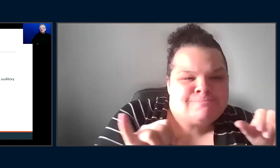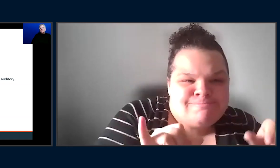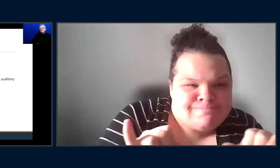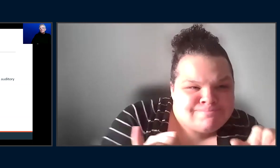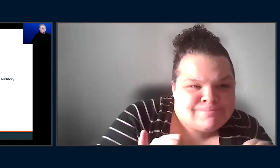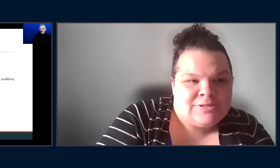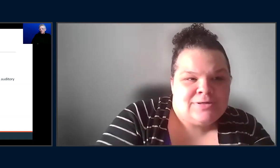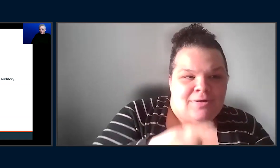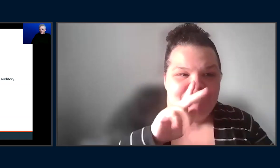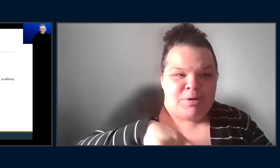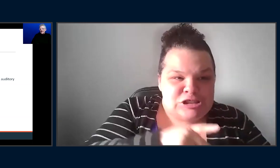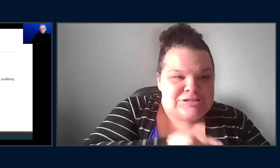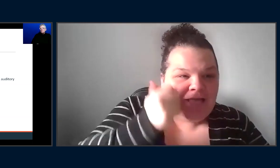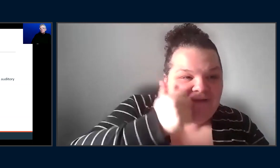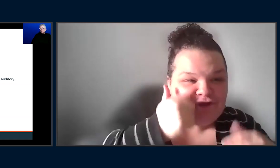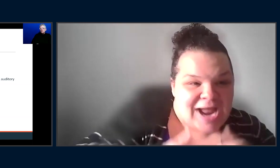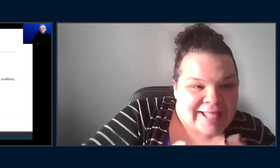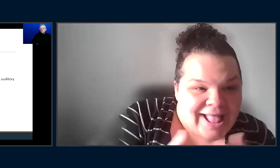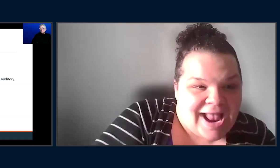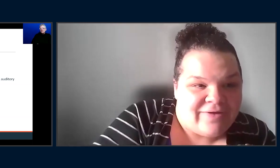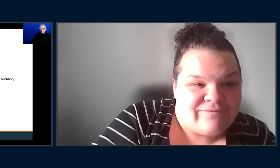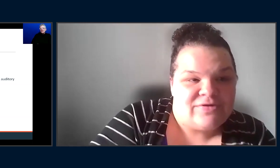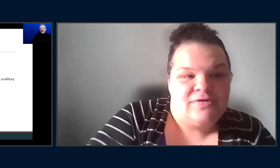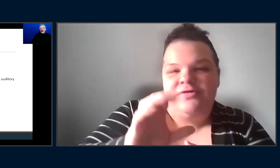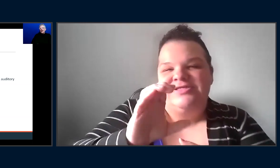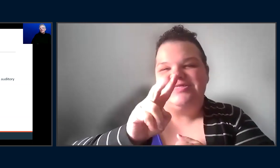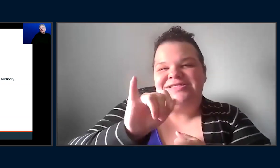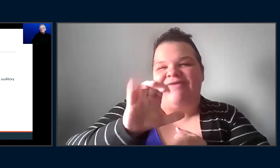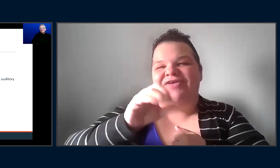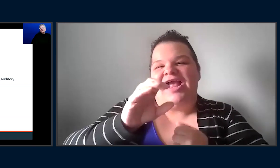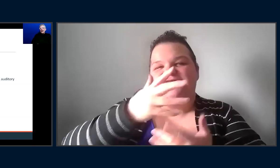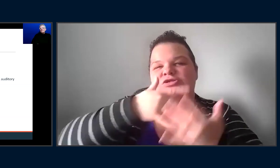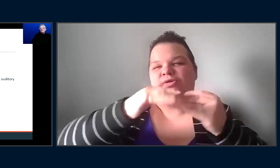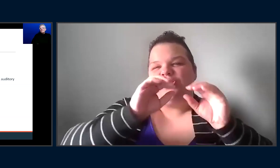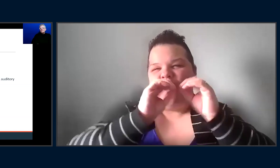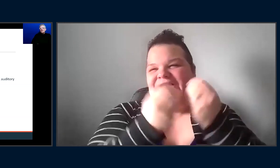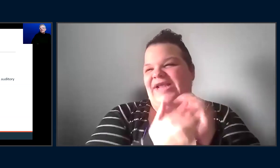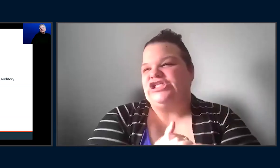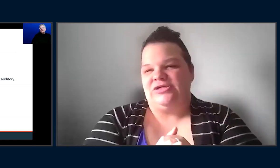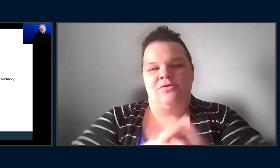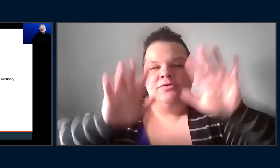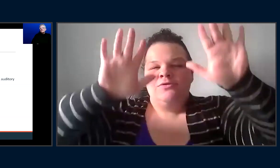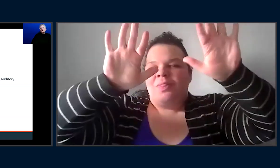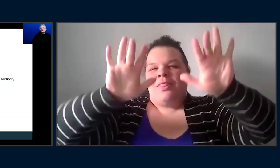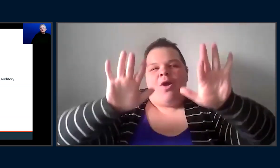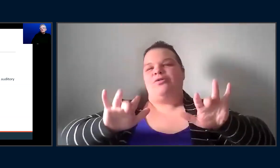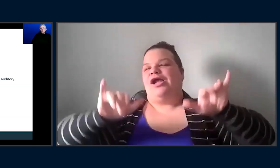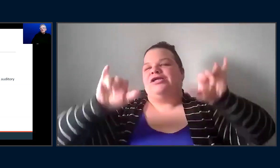community support. Hearing people rely on the same resources, in their everyday life,